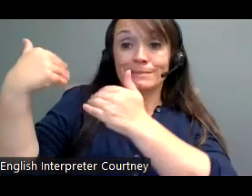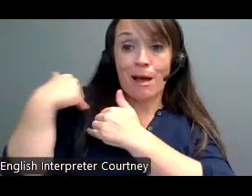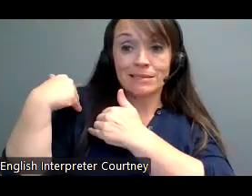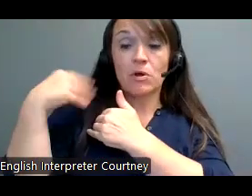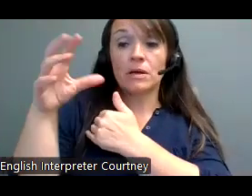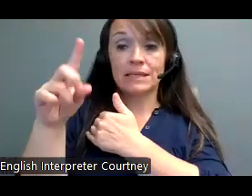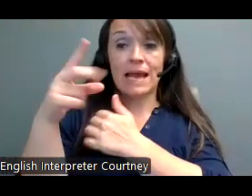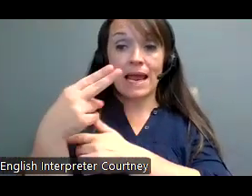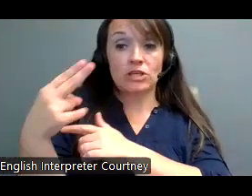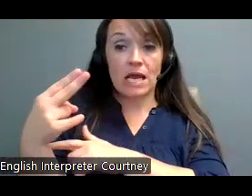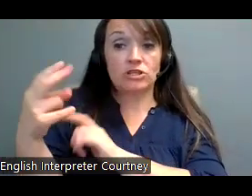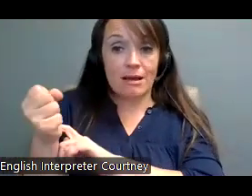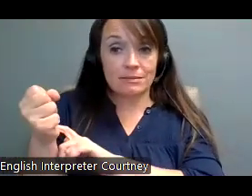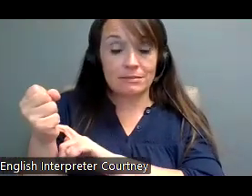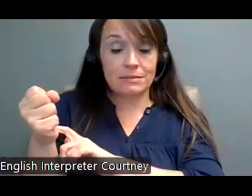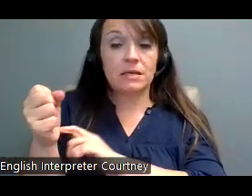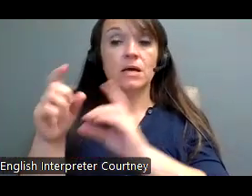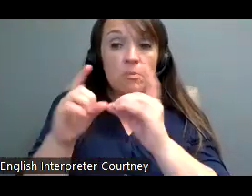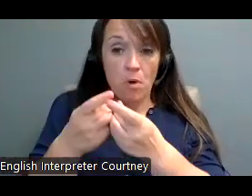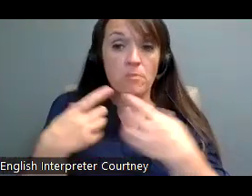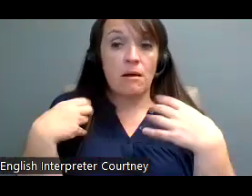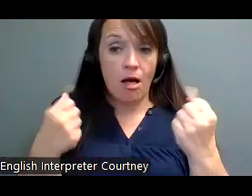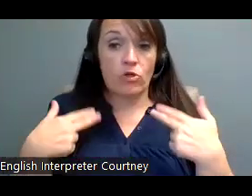provided, and how the program operates.